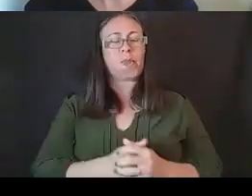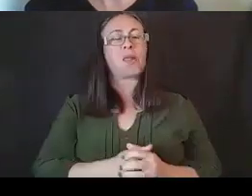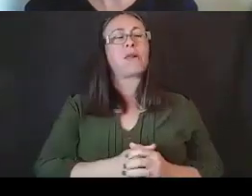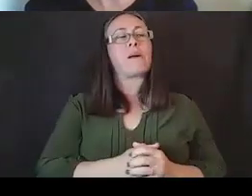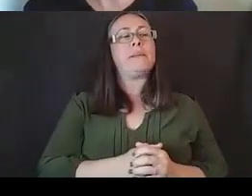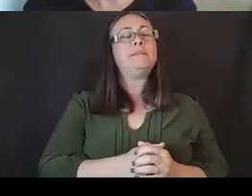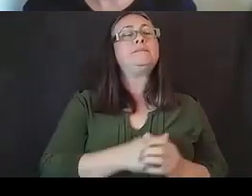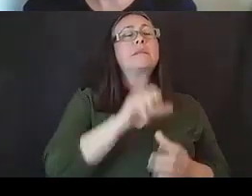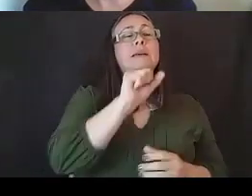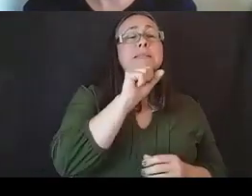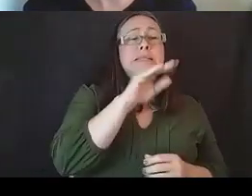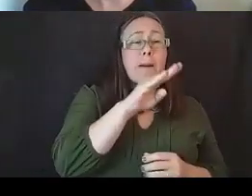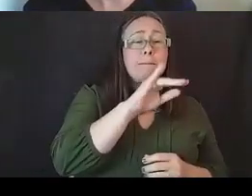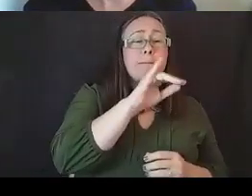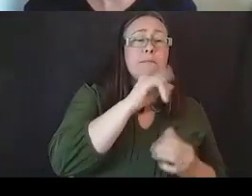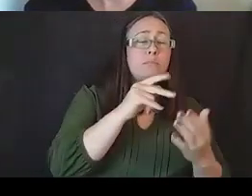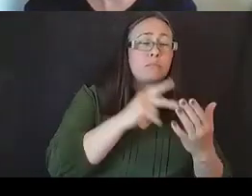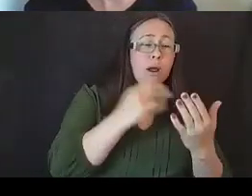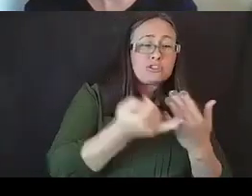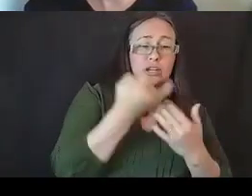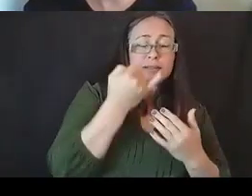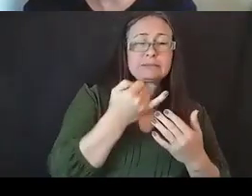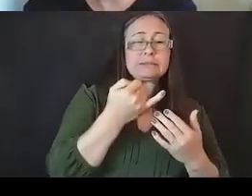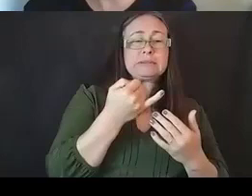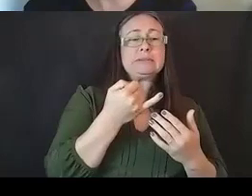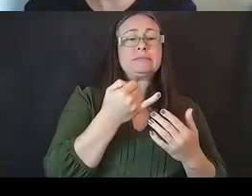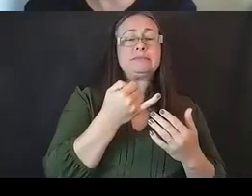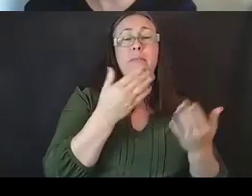Subprojects, say you have a big P award of some sort